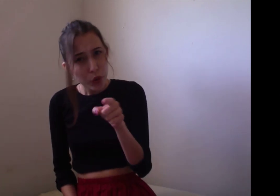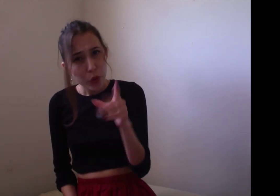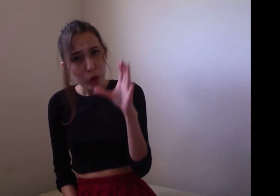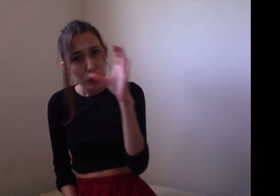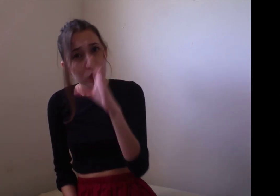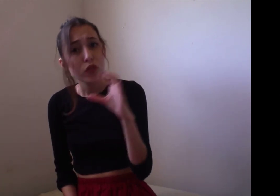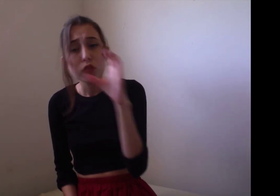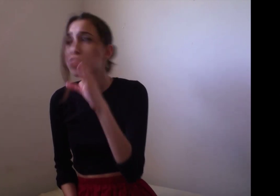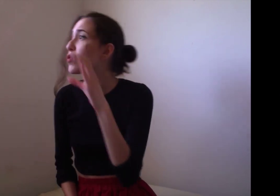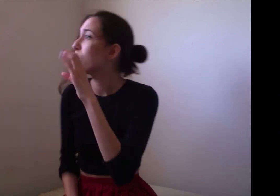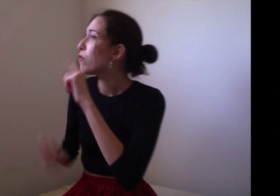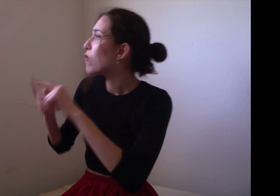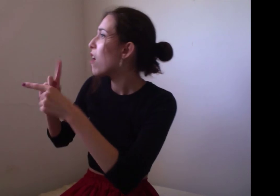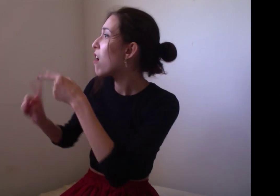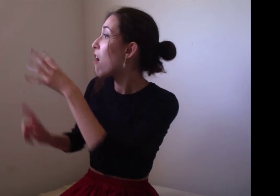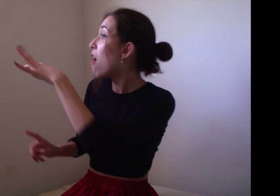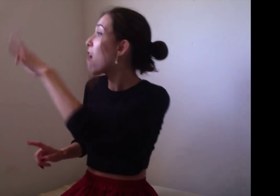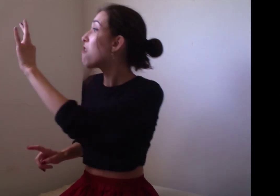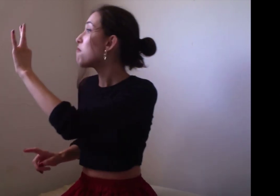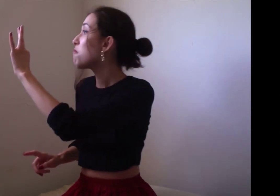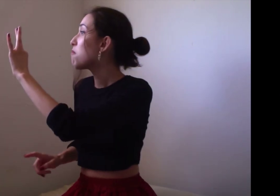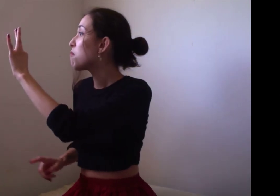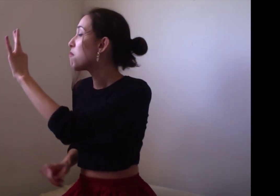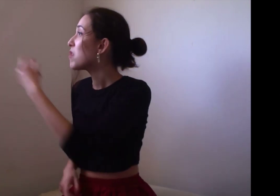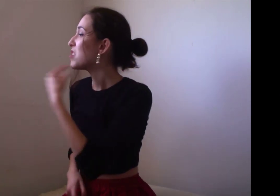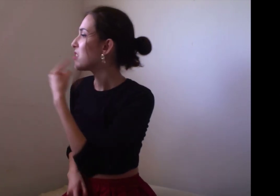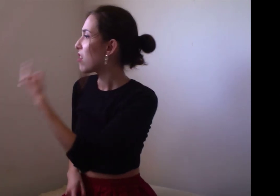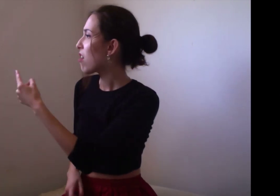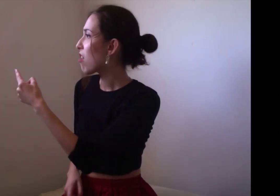Would you then go find a friend and say,